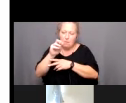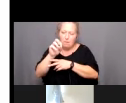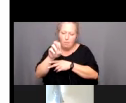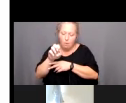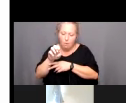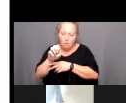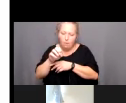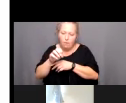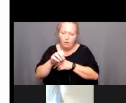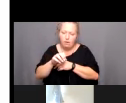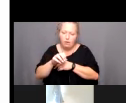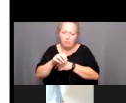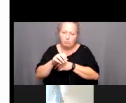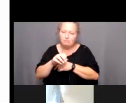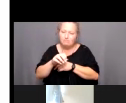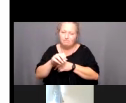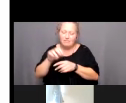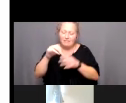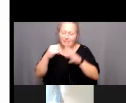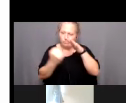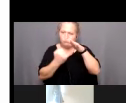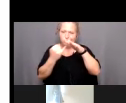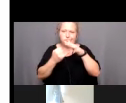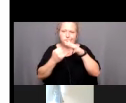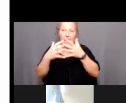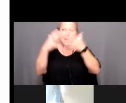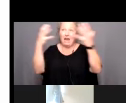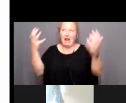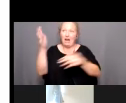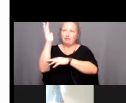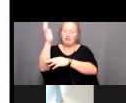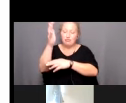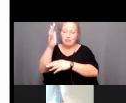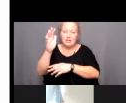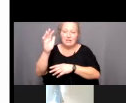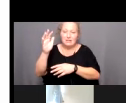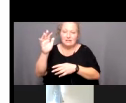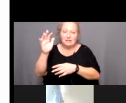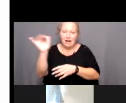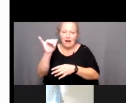There are a lot of trees and it's like in a hole. So the ambulance -- it was